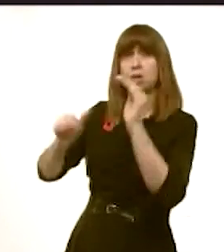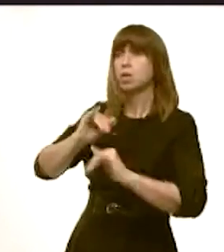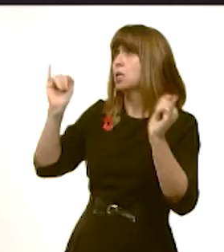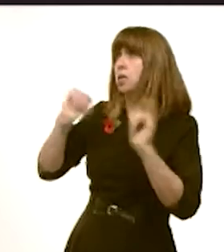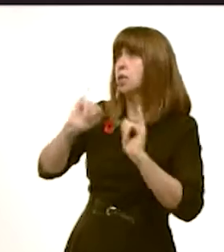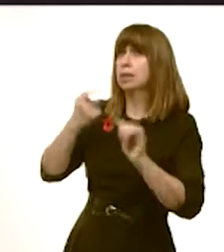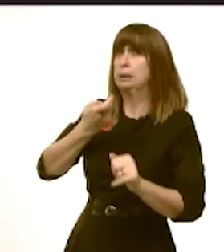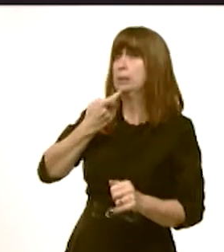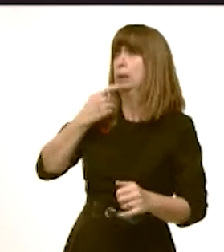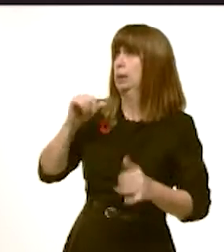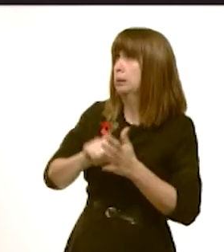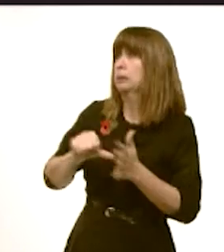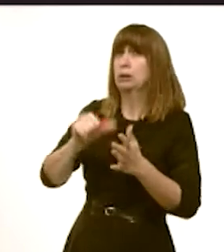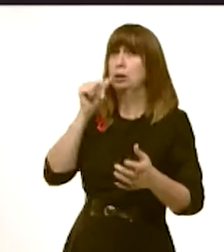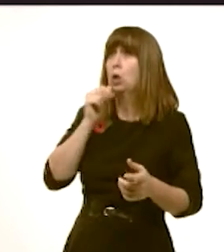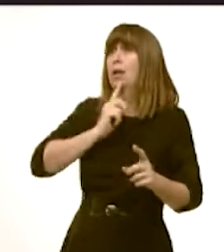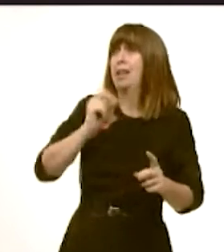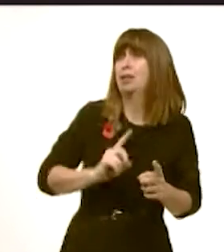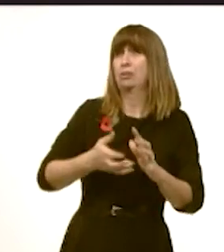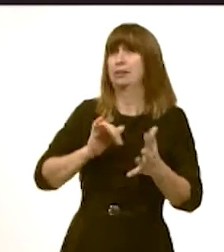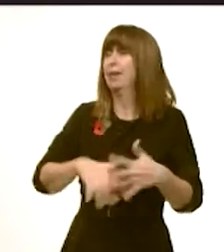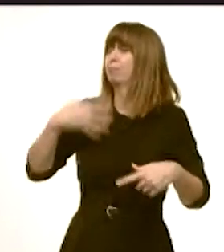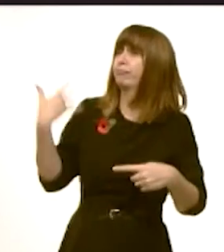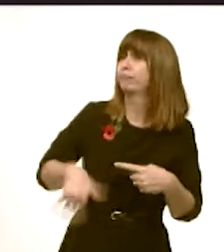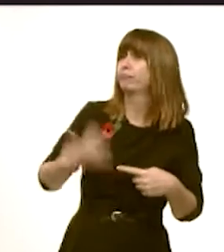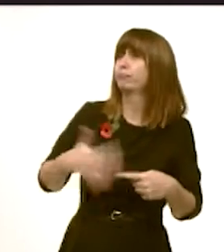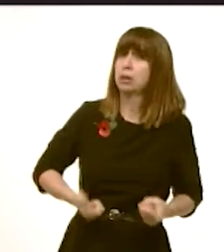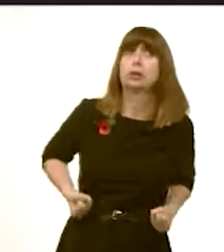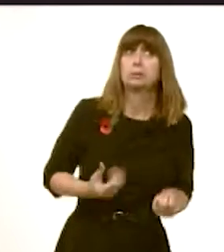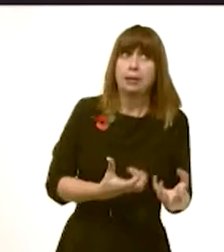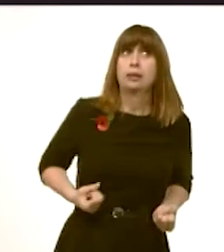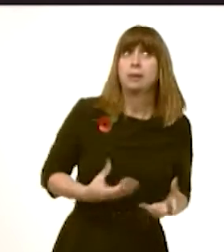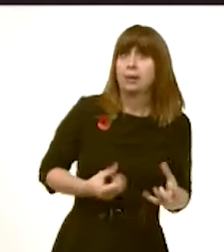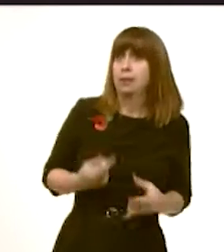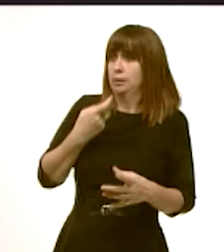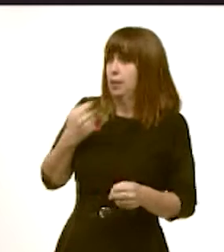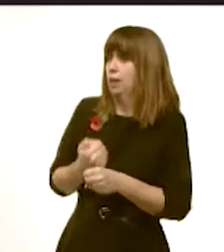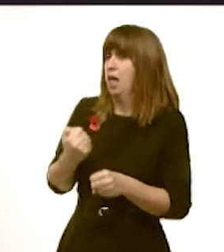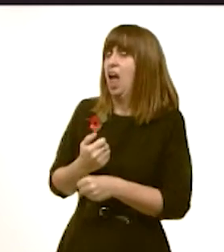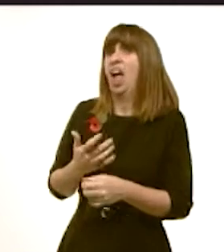high, intensive cost of energy, and upon the cheap imports that we are seeing here in Wales now?